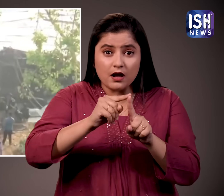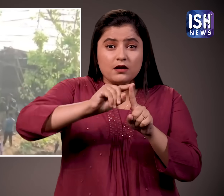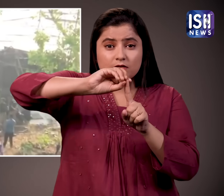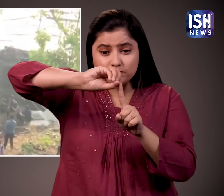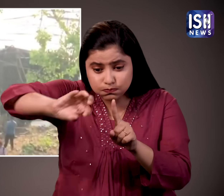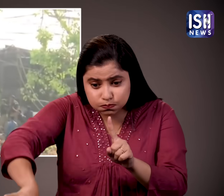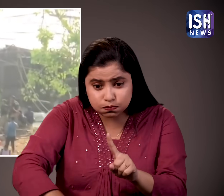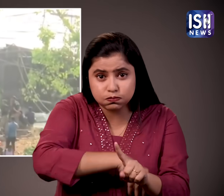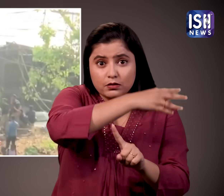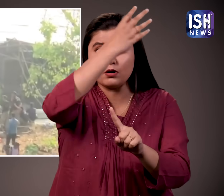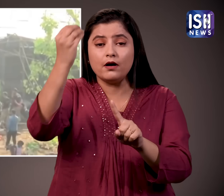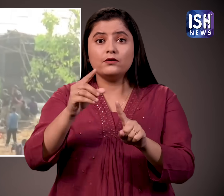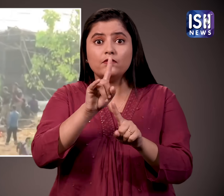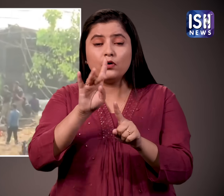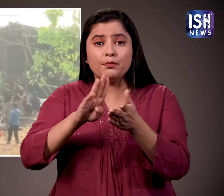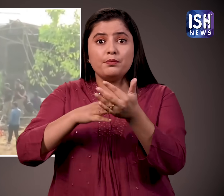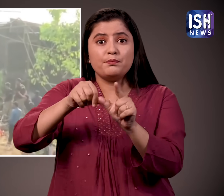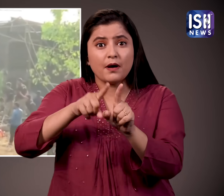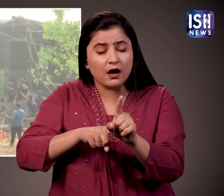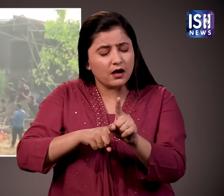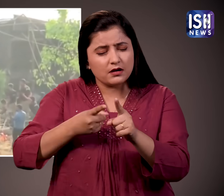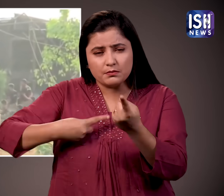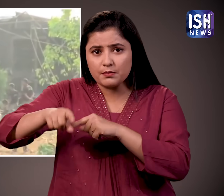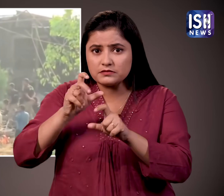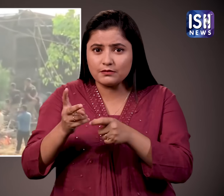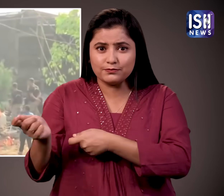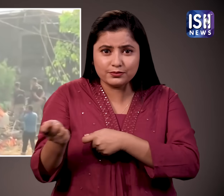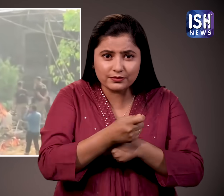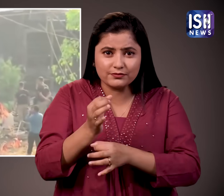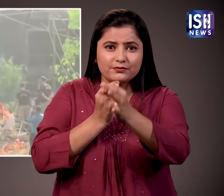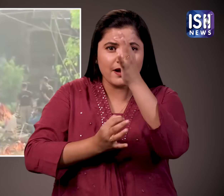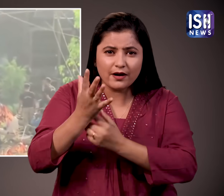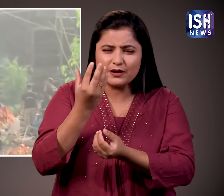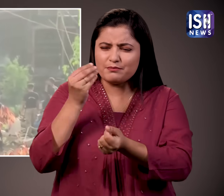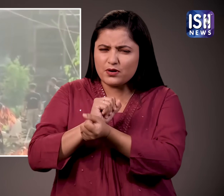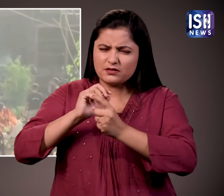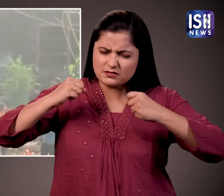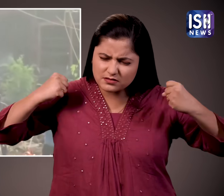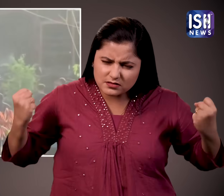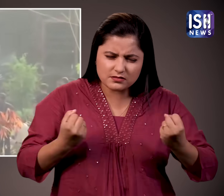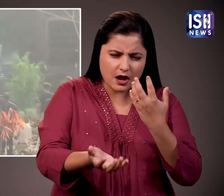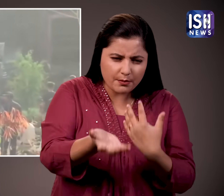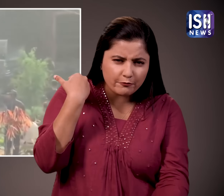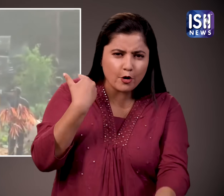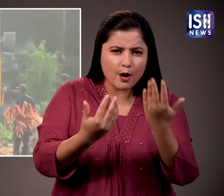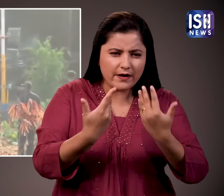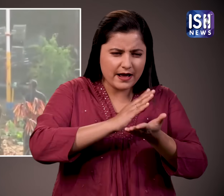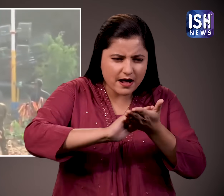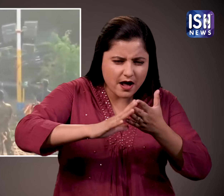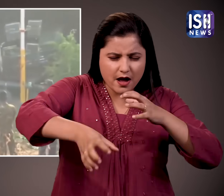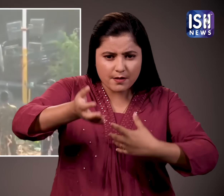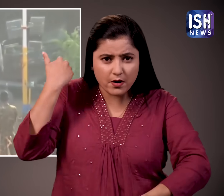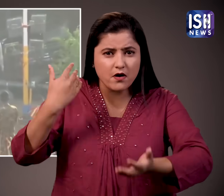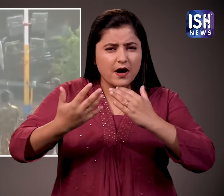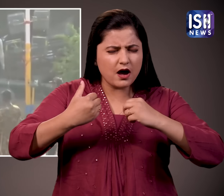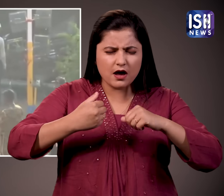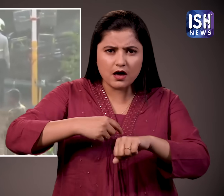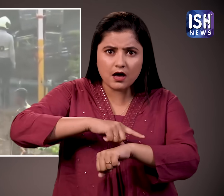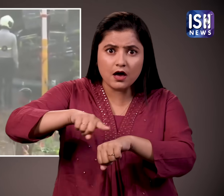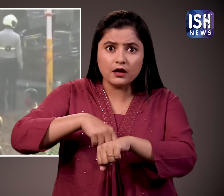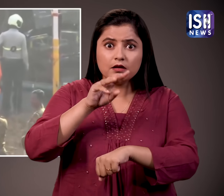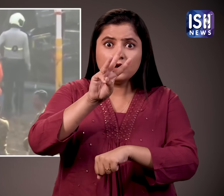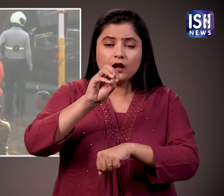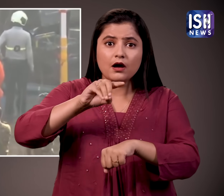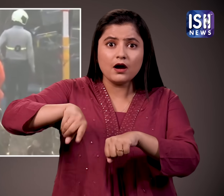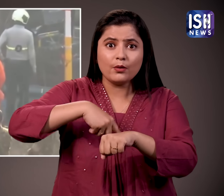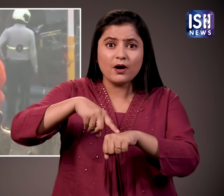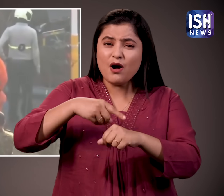Rescue operations by the fire brigade, police, etc were going even on 14th May evening i.e. 30 hours after the incident